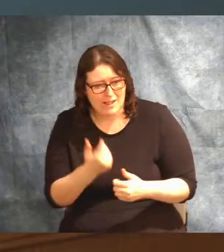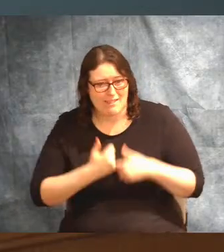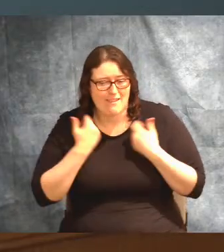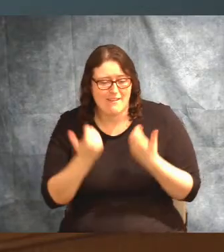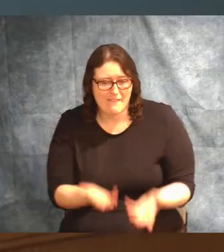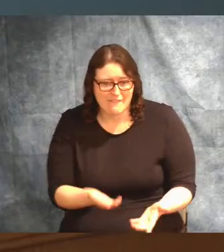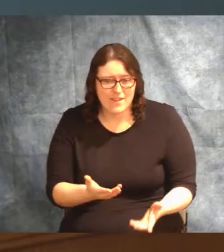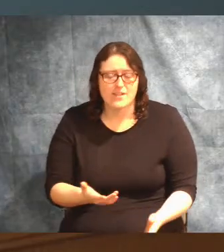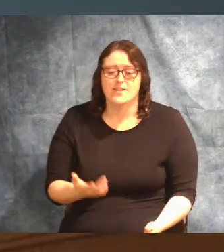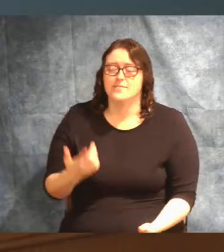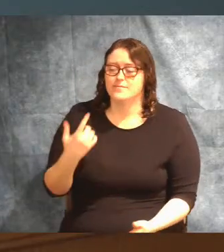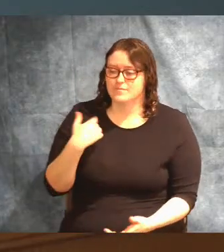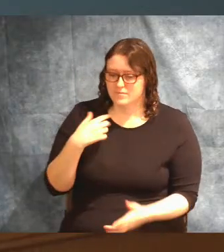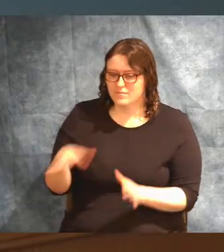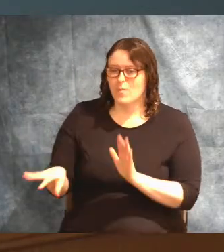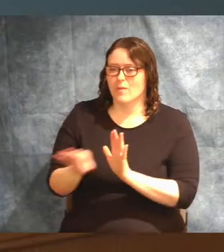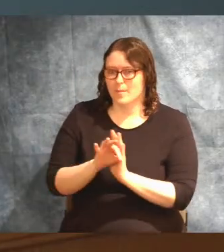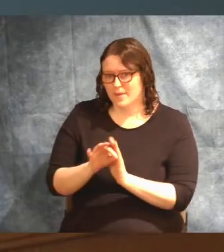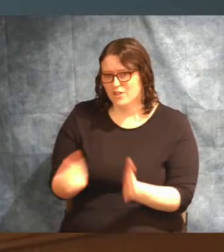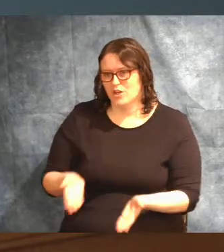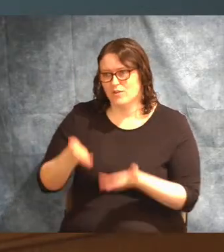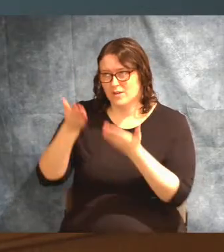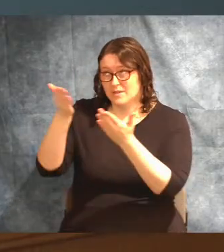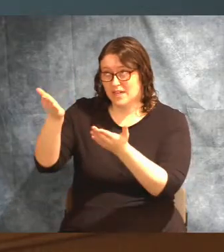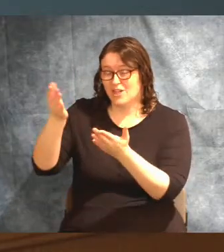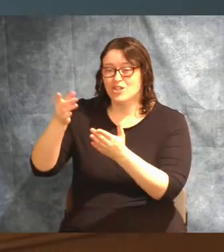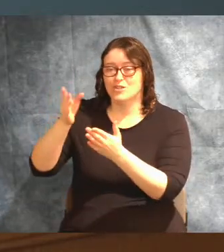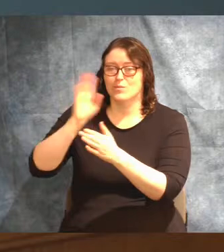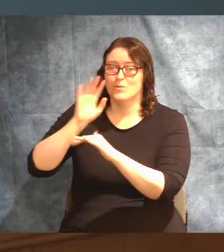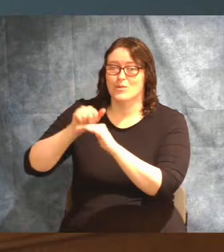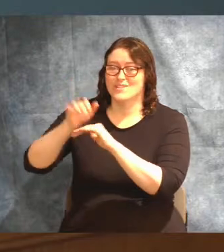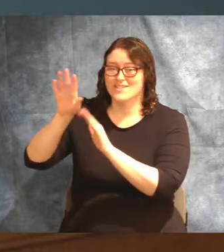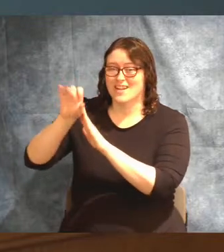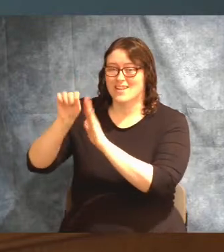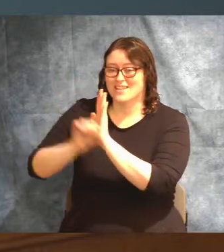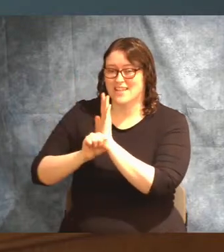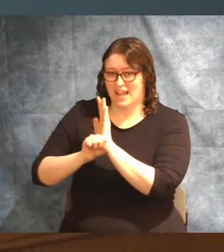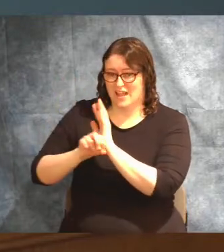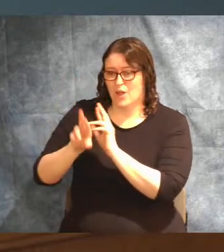recommendations which will go to the state and so hopefully it won't be long and people will